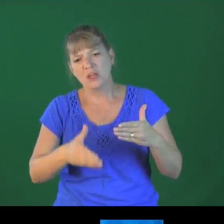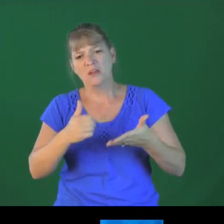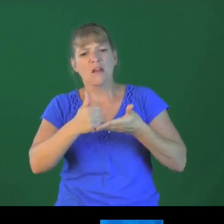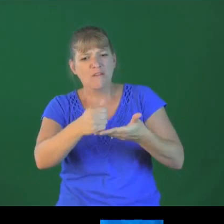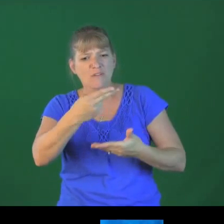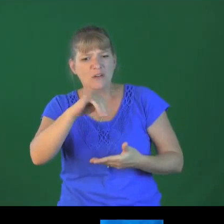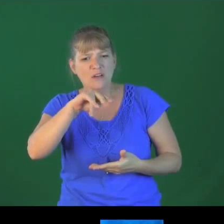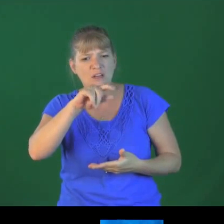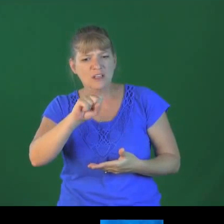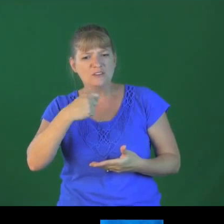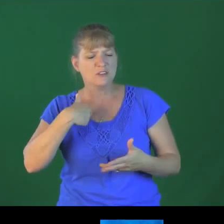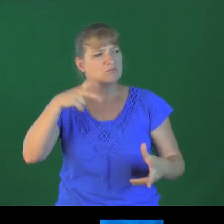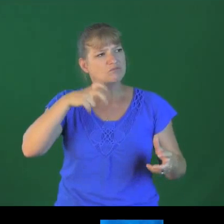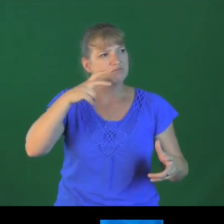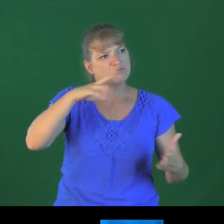that I've gotten over the years.